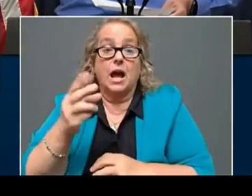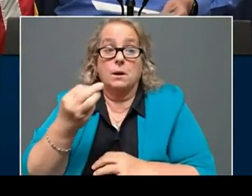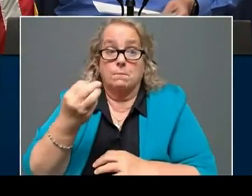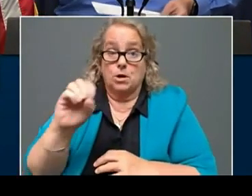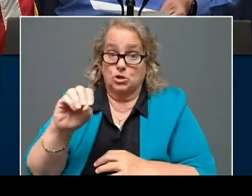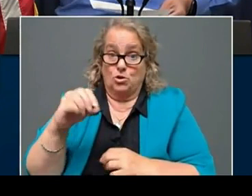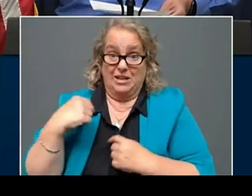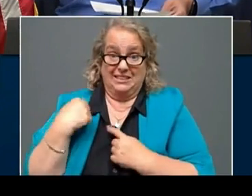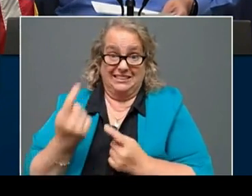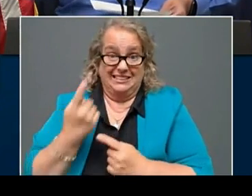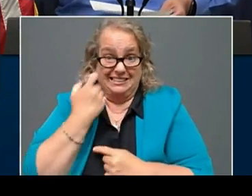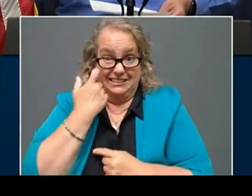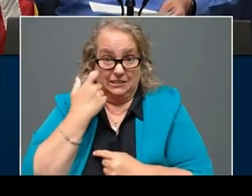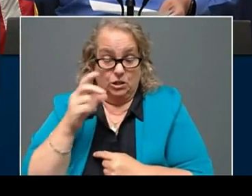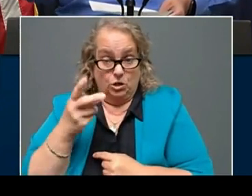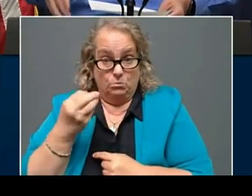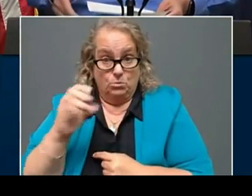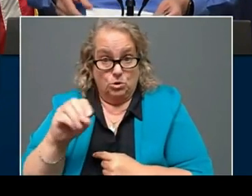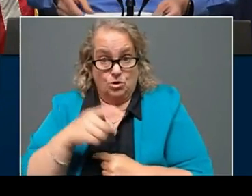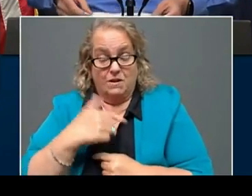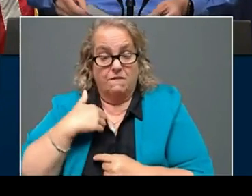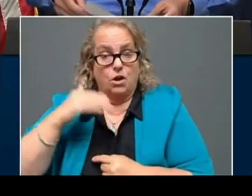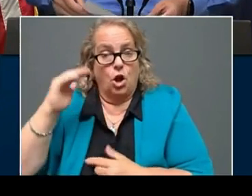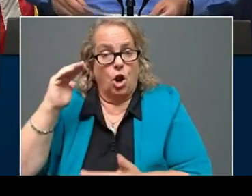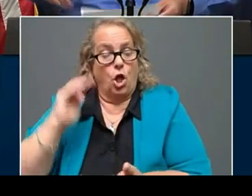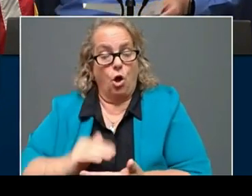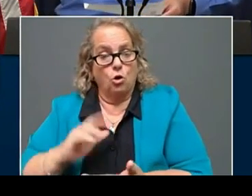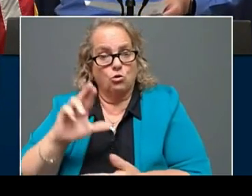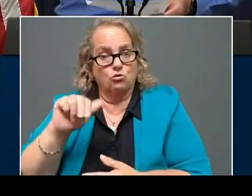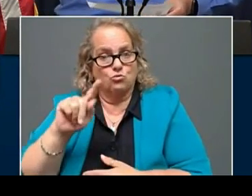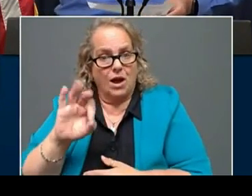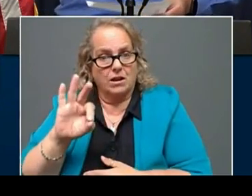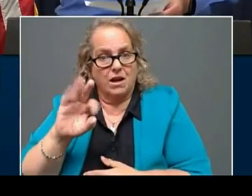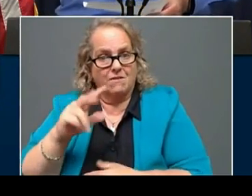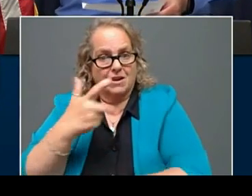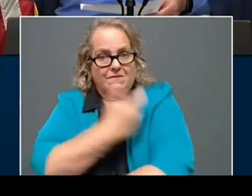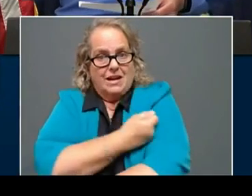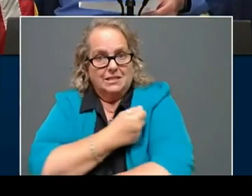relatively lower rate of vaccination overall and they have very uneven